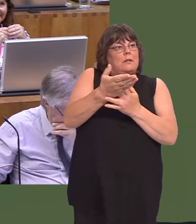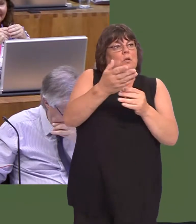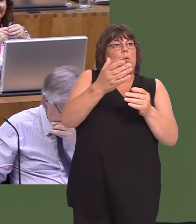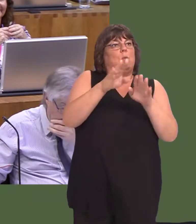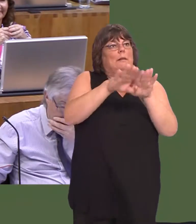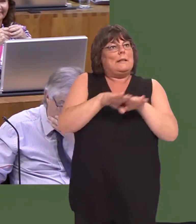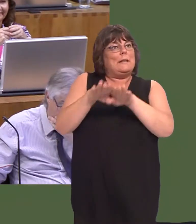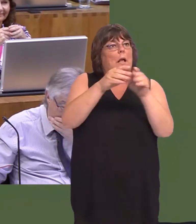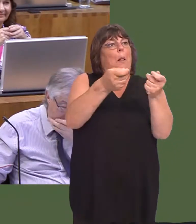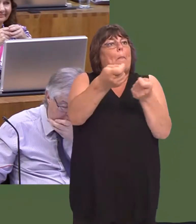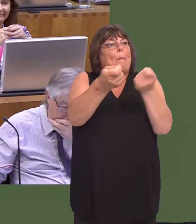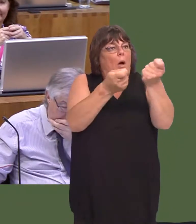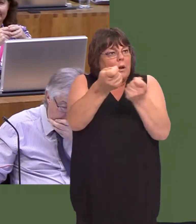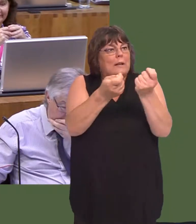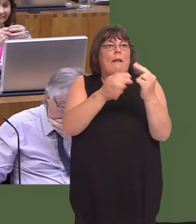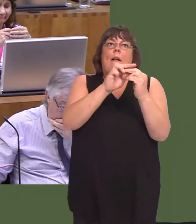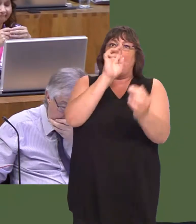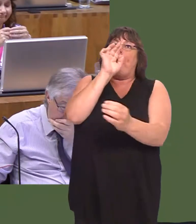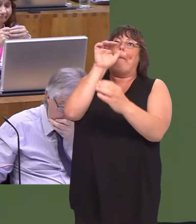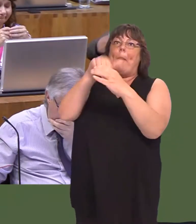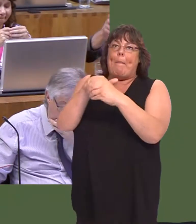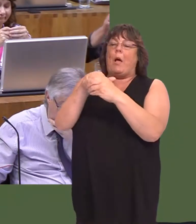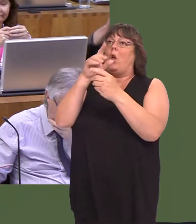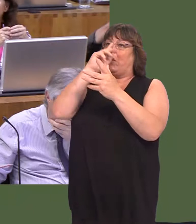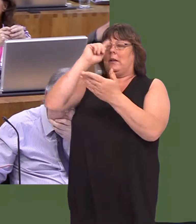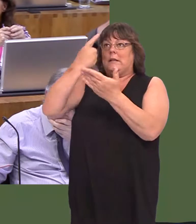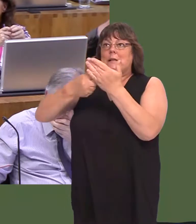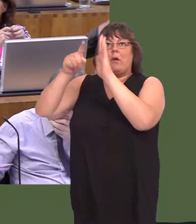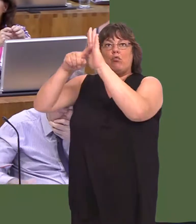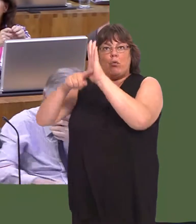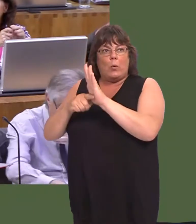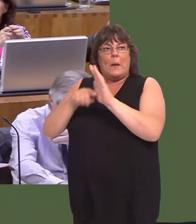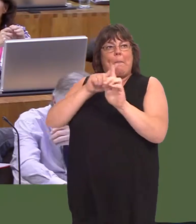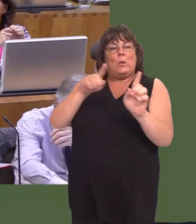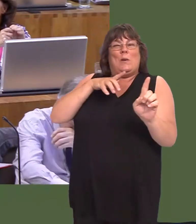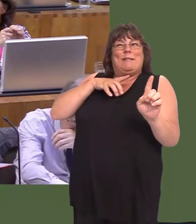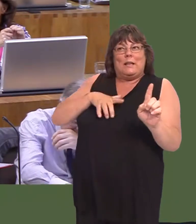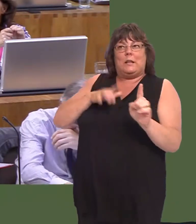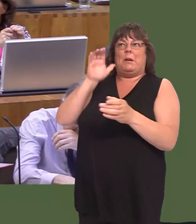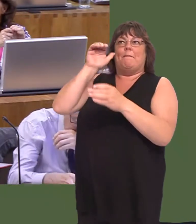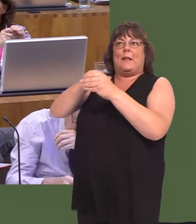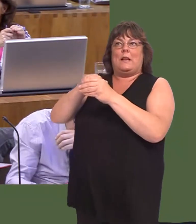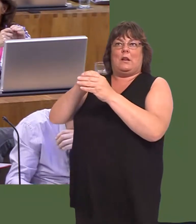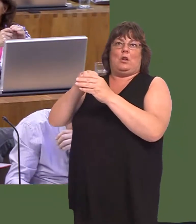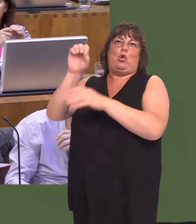If youíre a member of it, you have a say in its rules. You cannot have a say in its rules unless youíre in the EU, and that matter has been